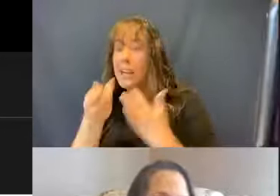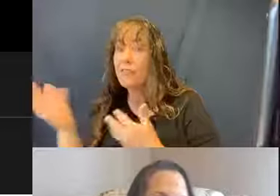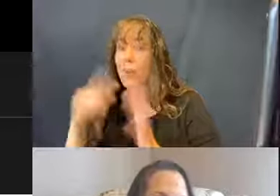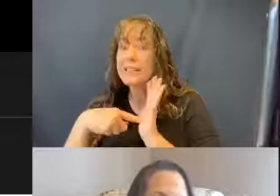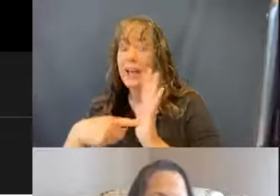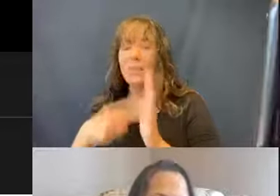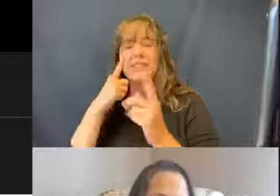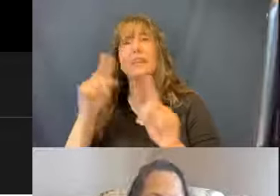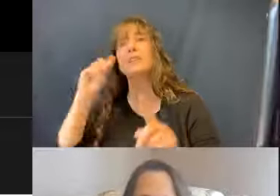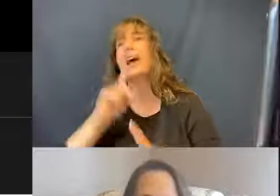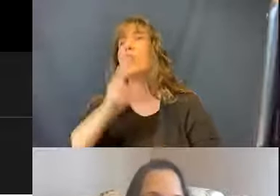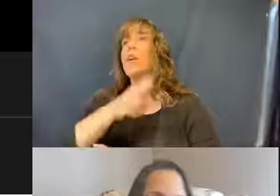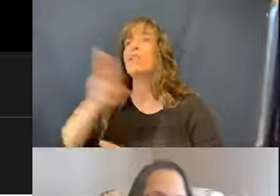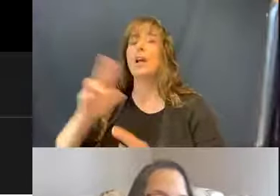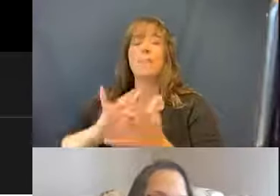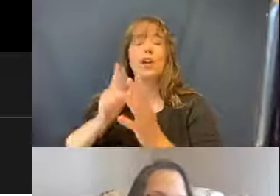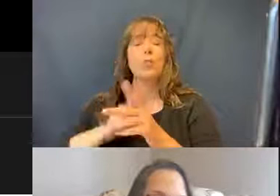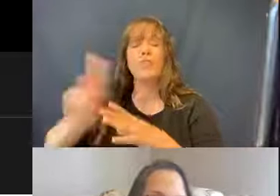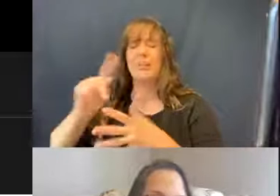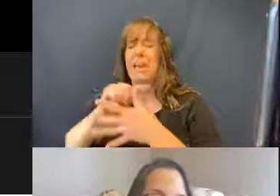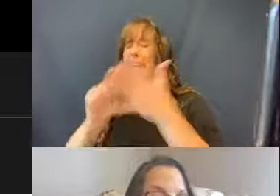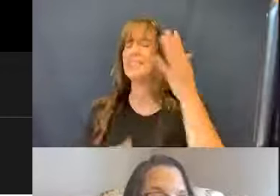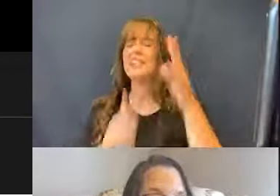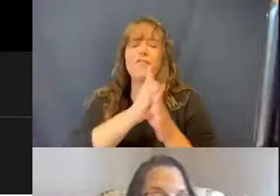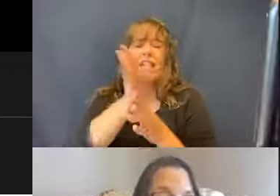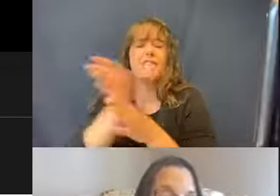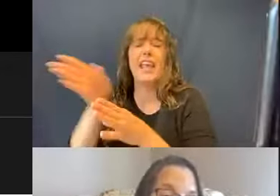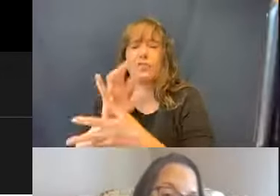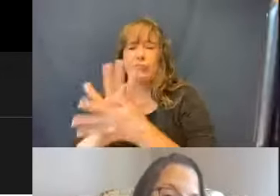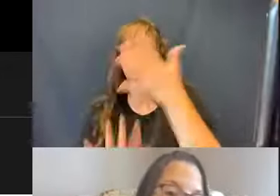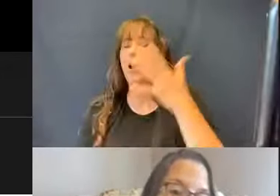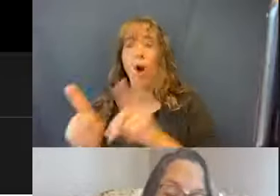of hearing medical professionals of many different fields, also writing legal briefs that have